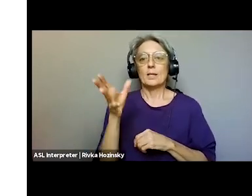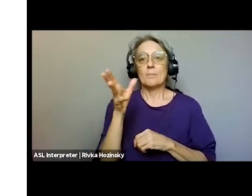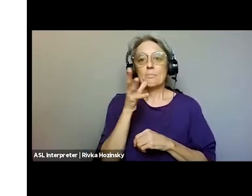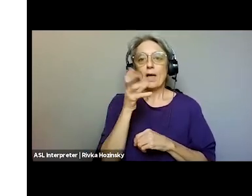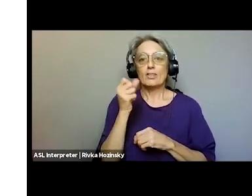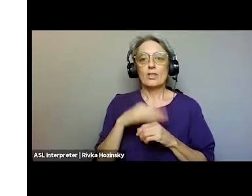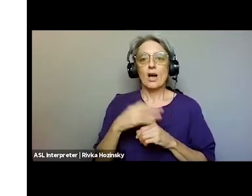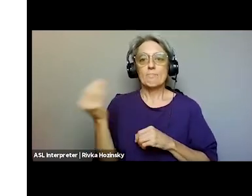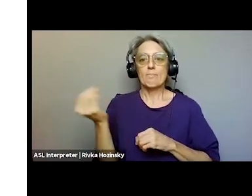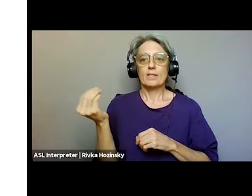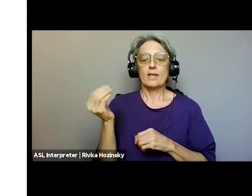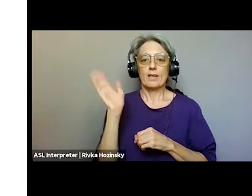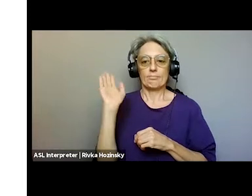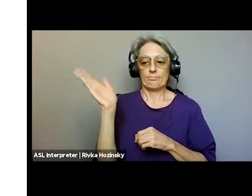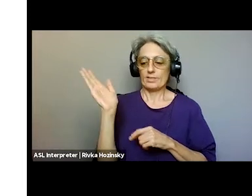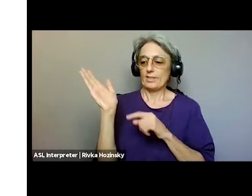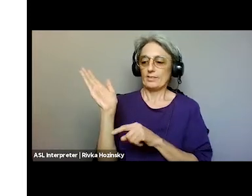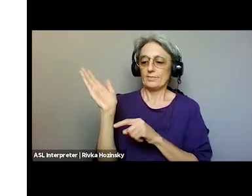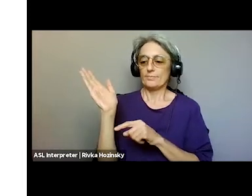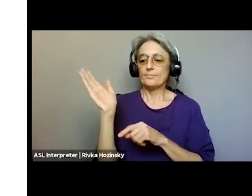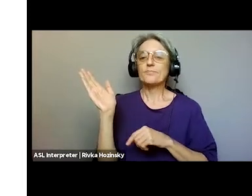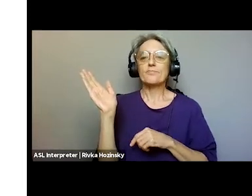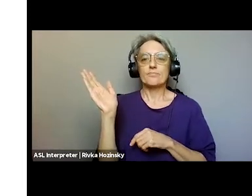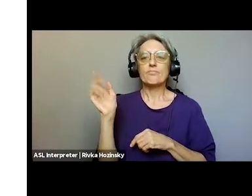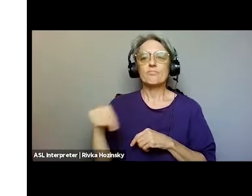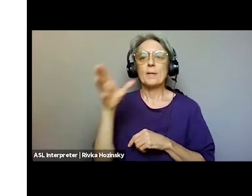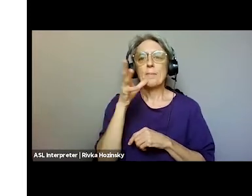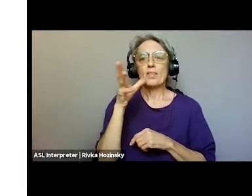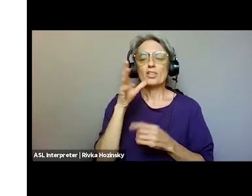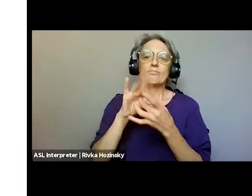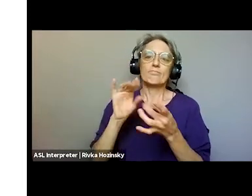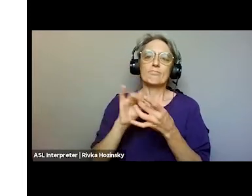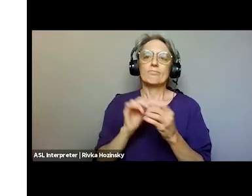presentation who shared some really important experiences and I’ll just try to extend some of